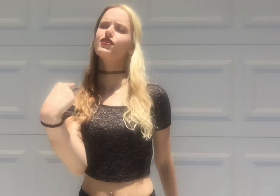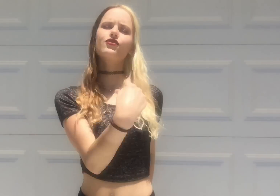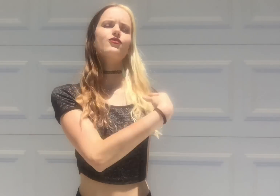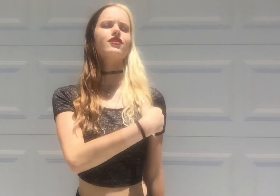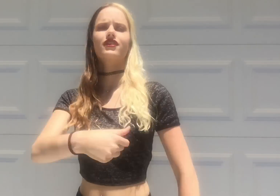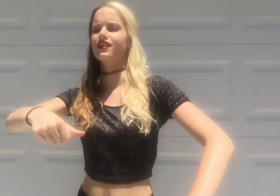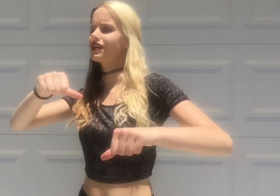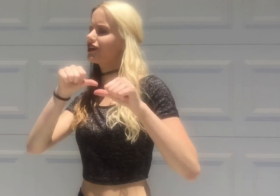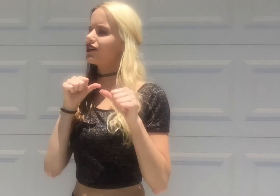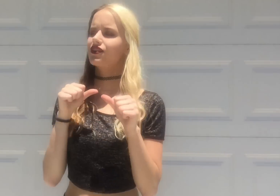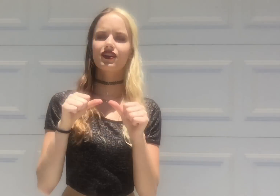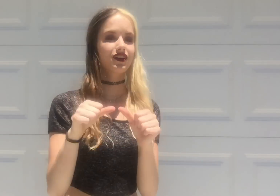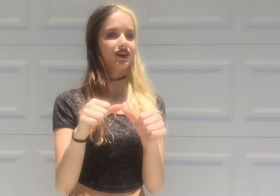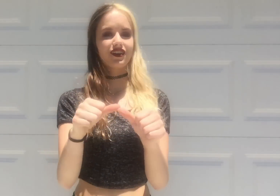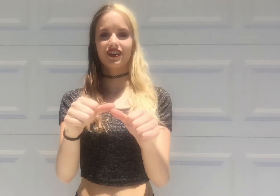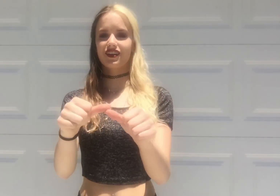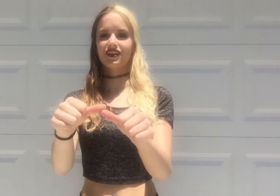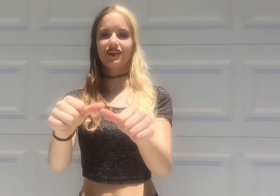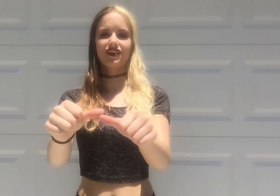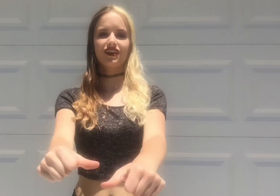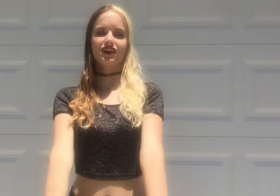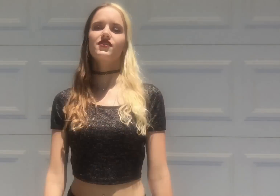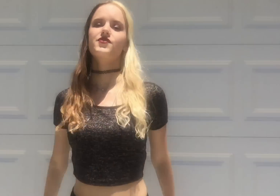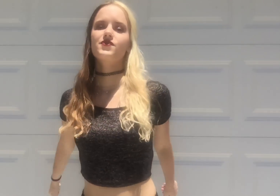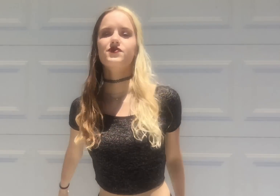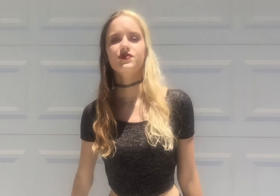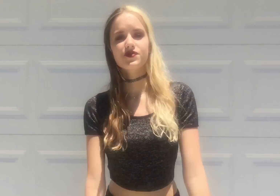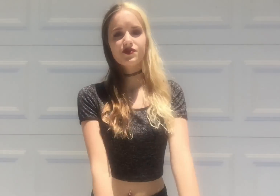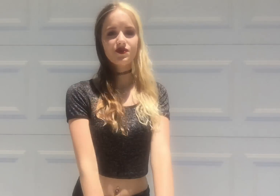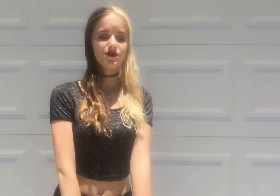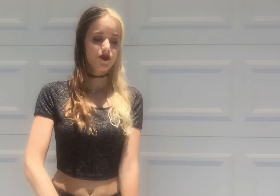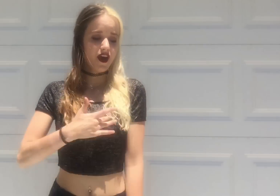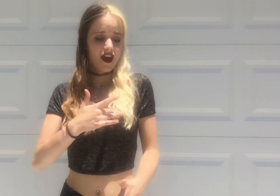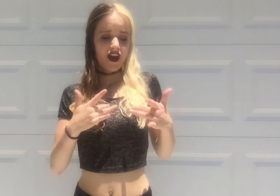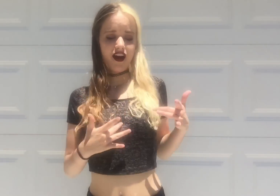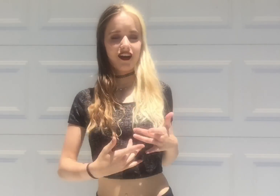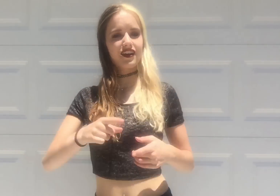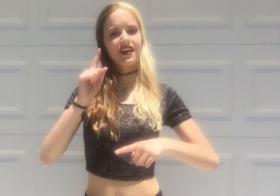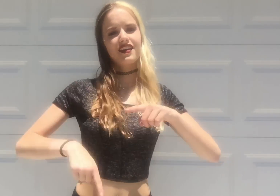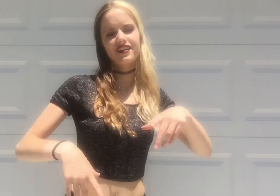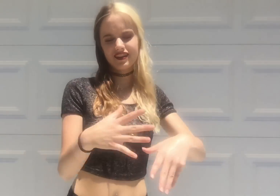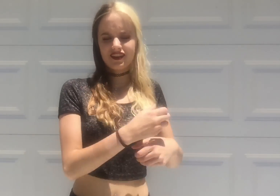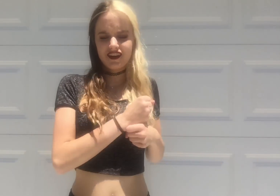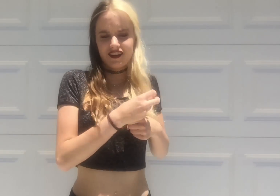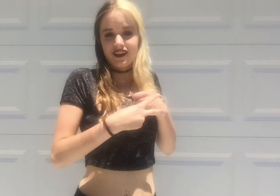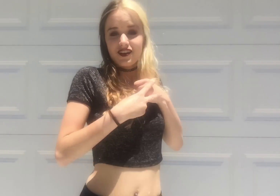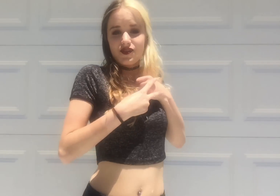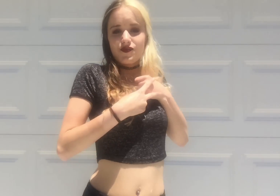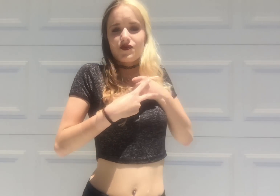We'll carry on And in my heart I can't contain it